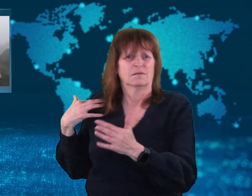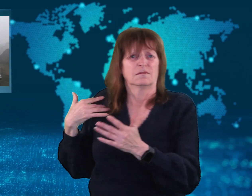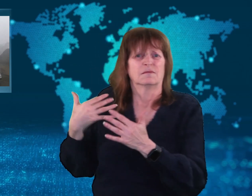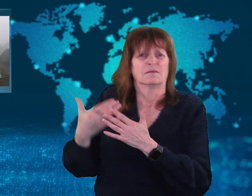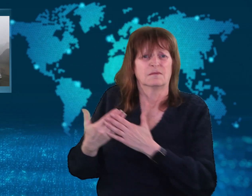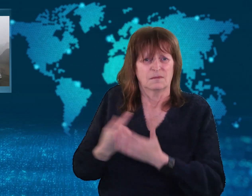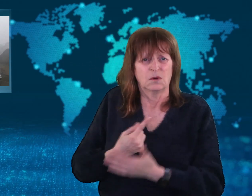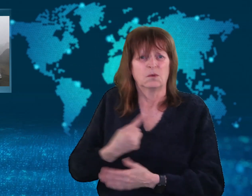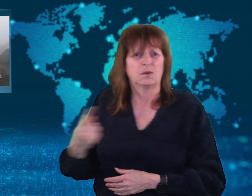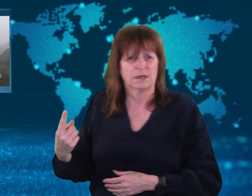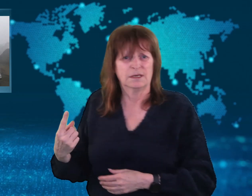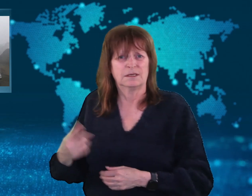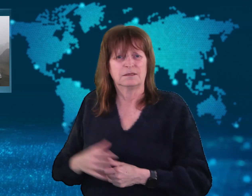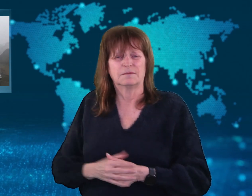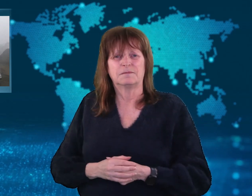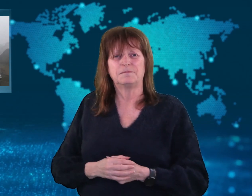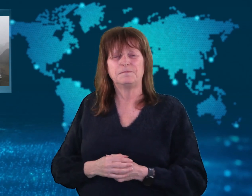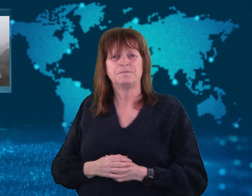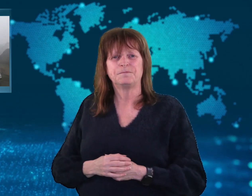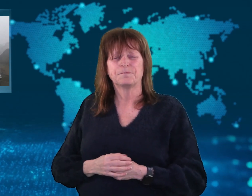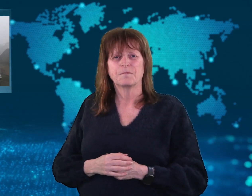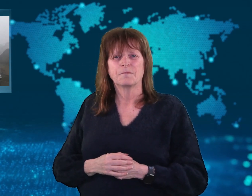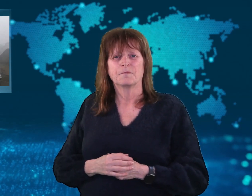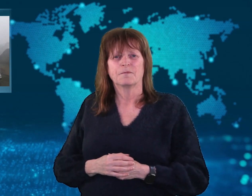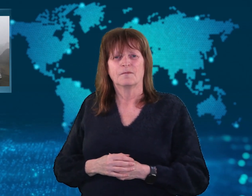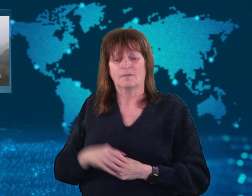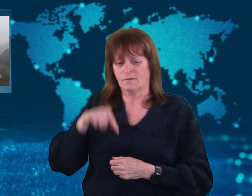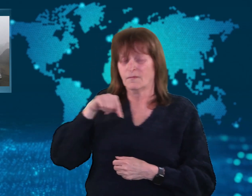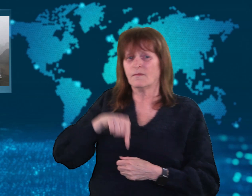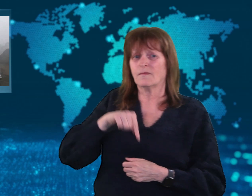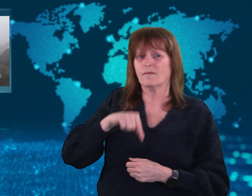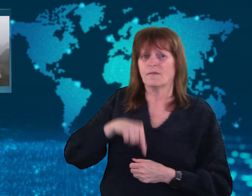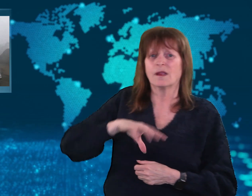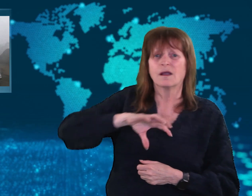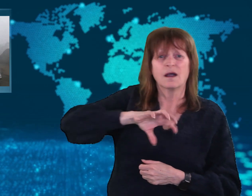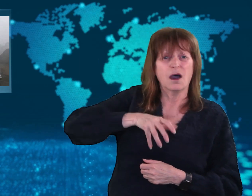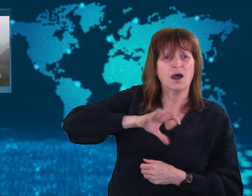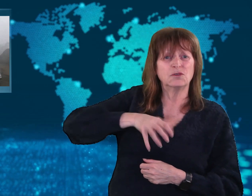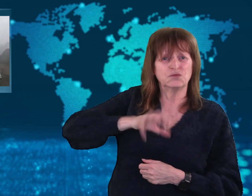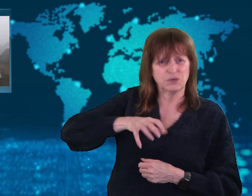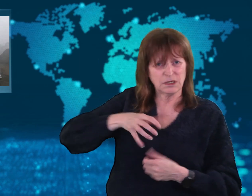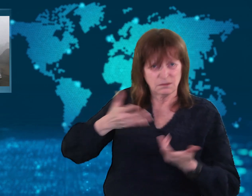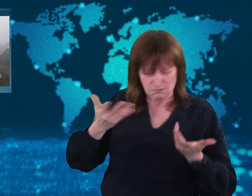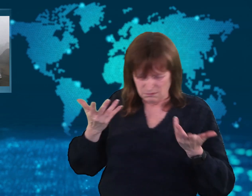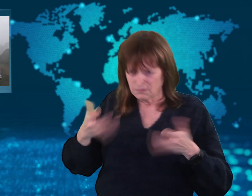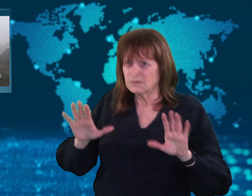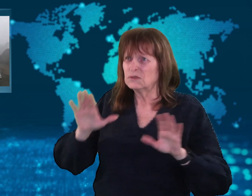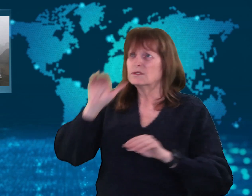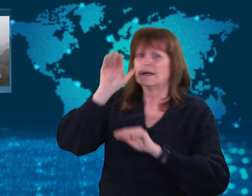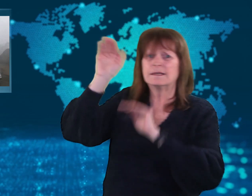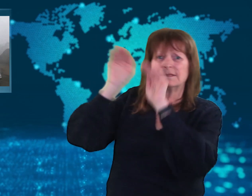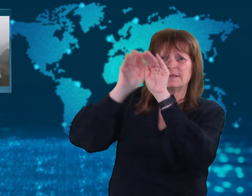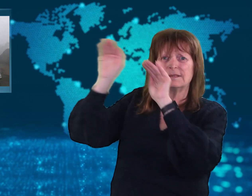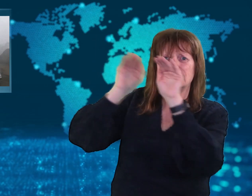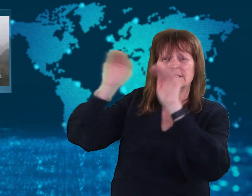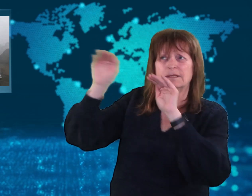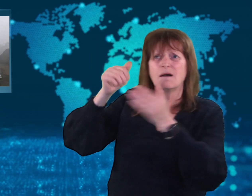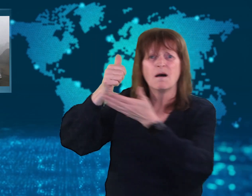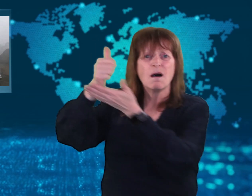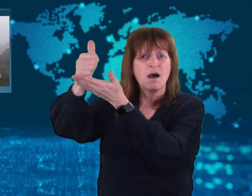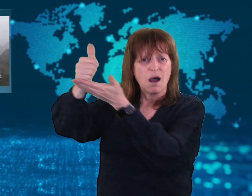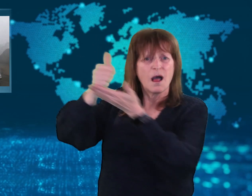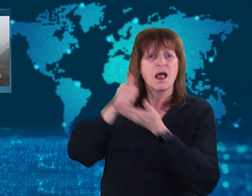It is home to around 300,000 people who will acutely feel